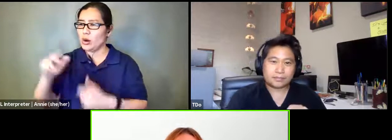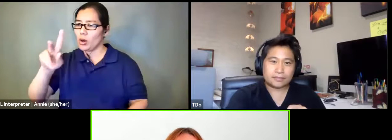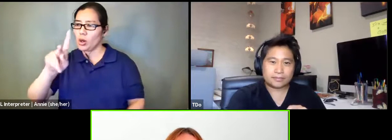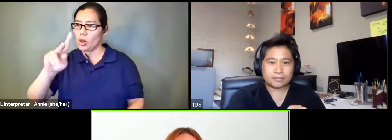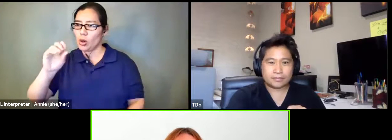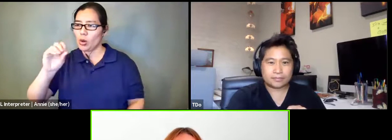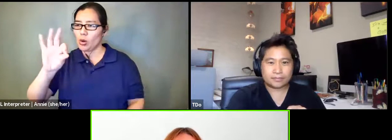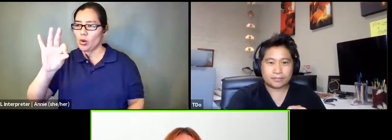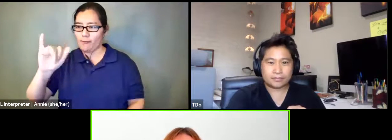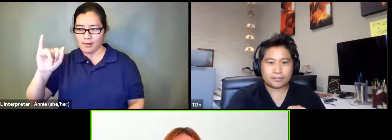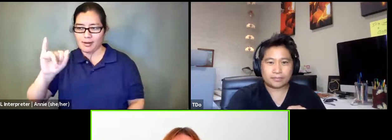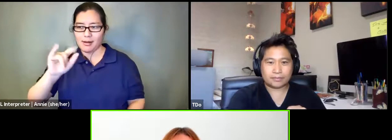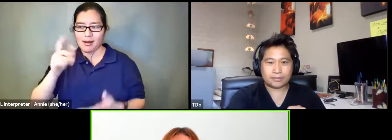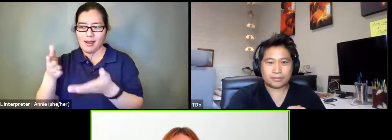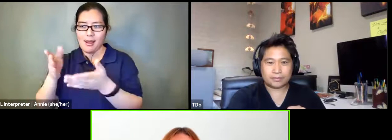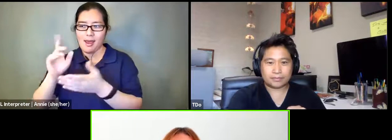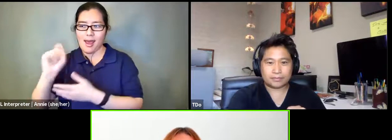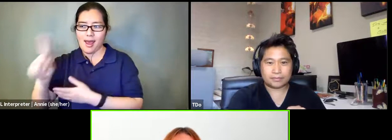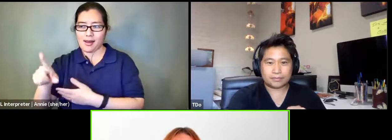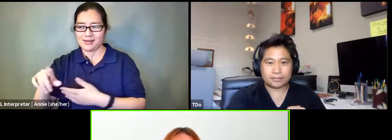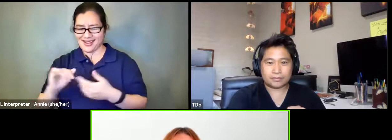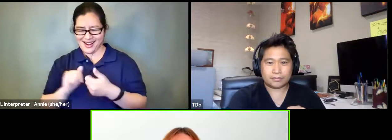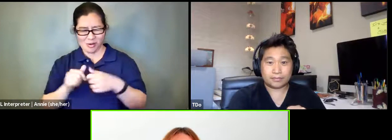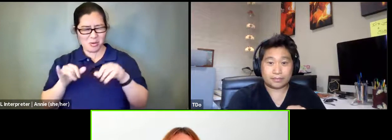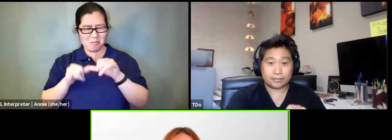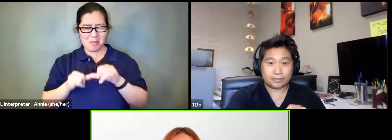‘how to measure success or progress of change within your organization,